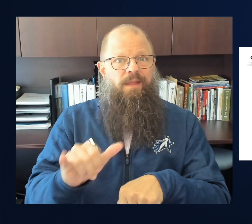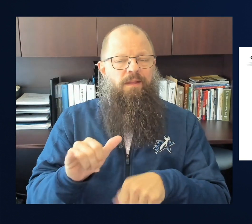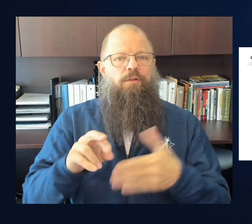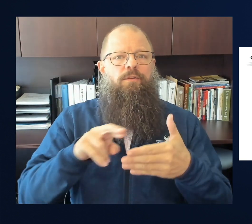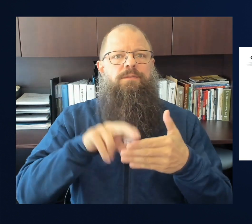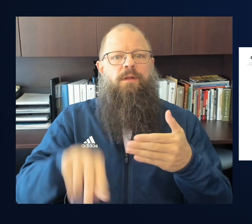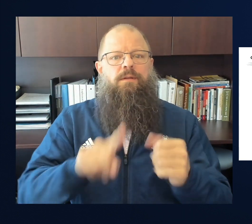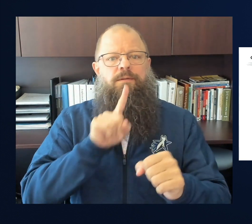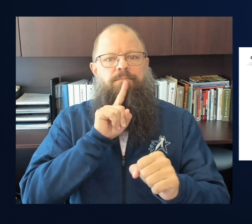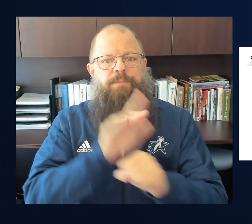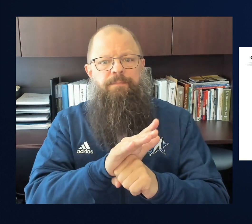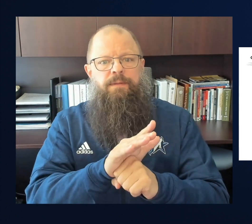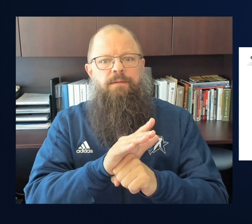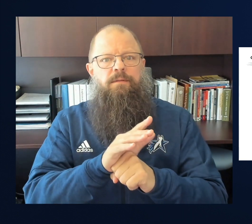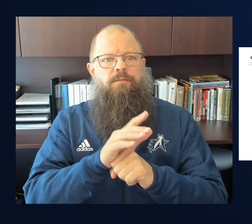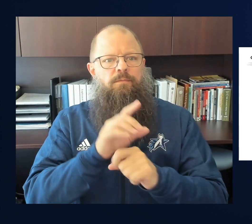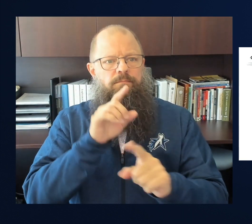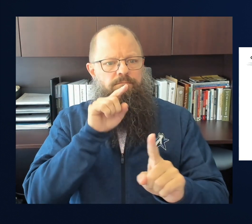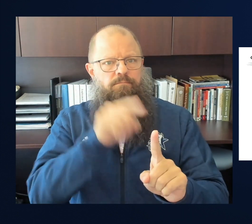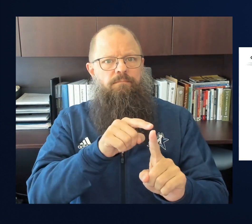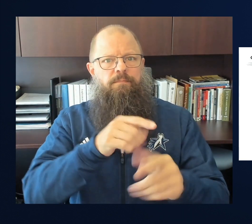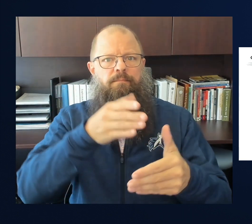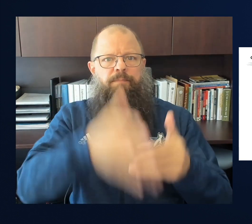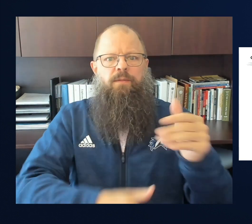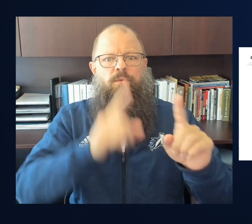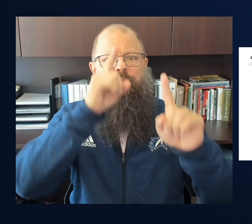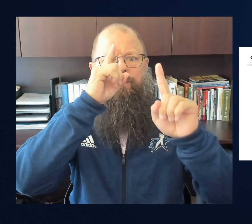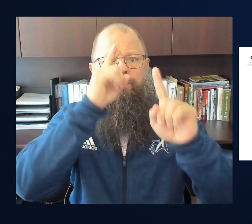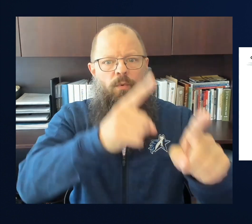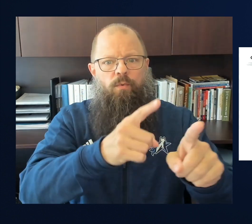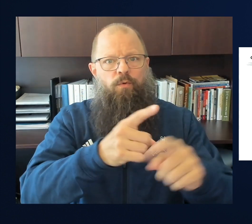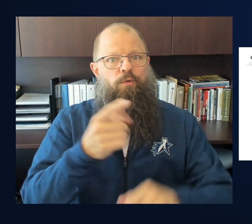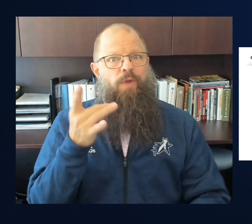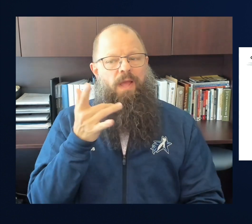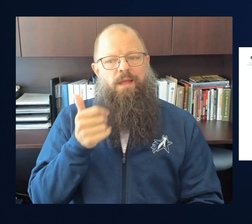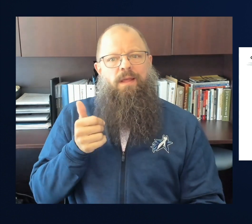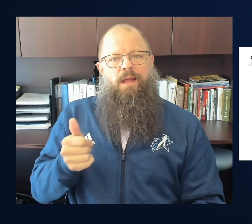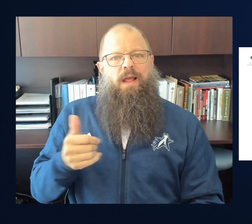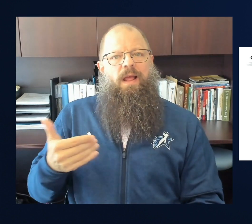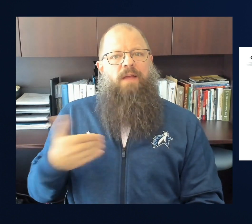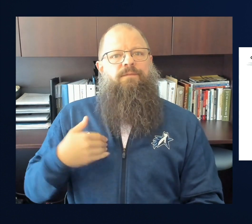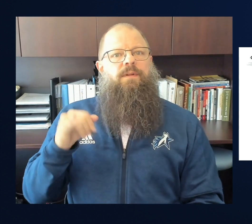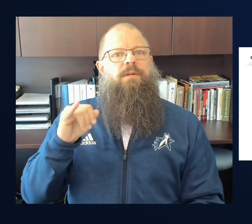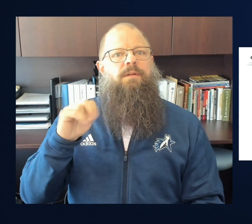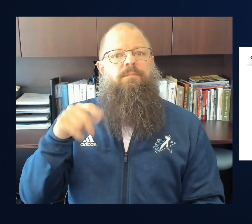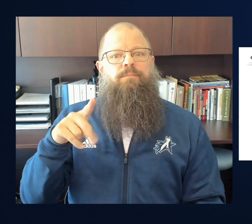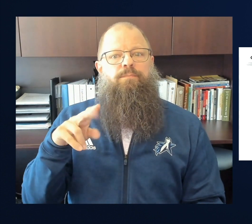goal setting process, which results in a commitment to completing that goal